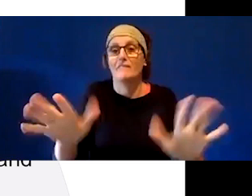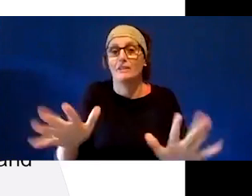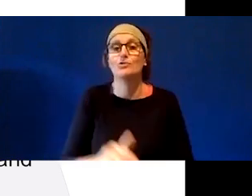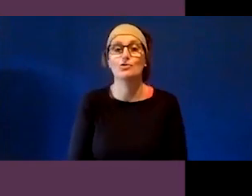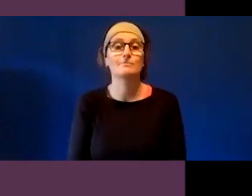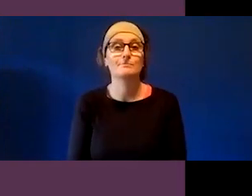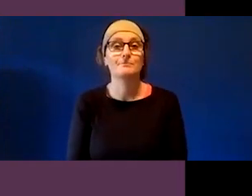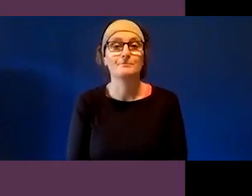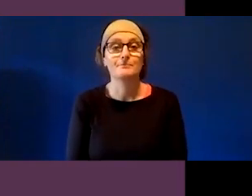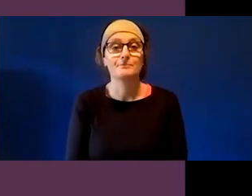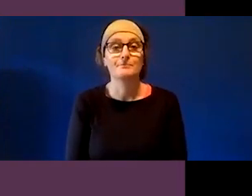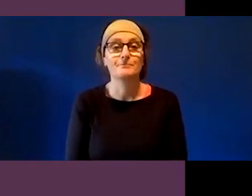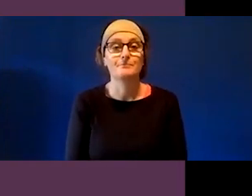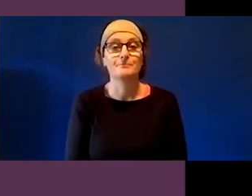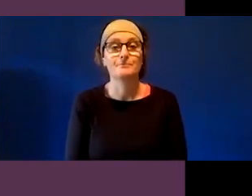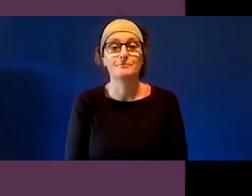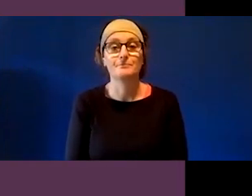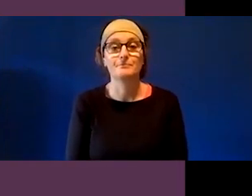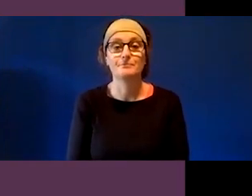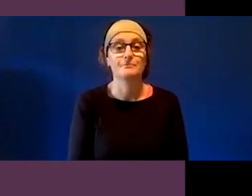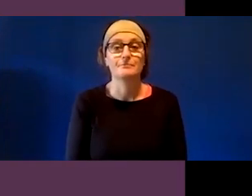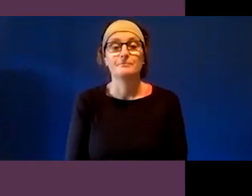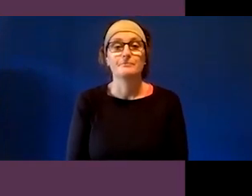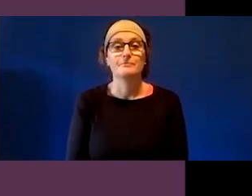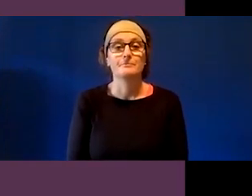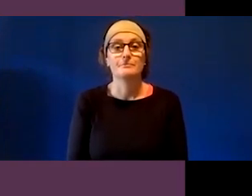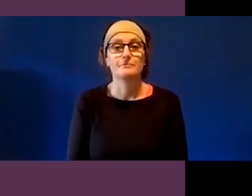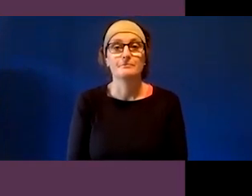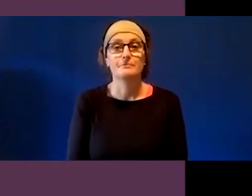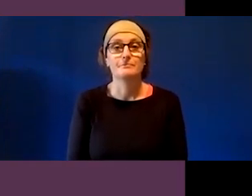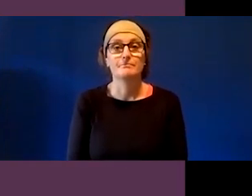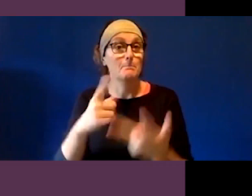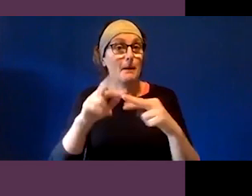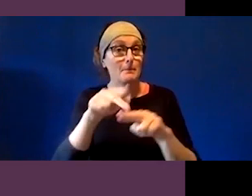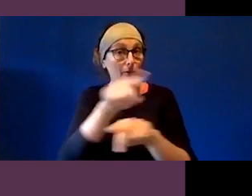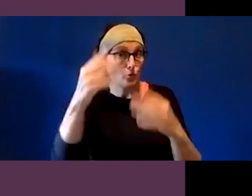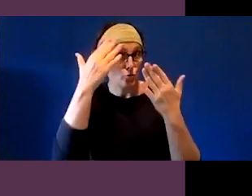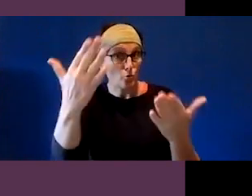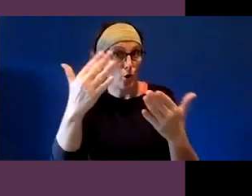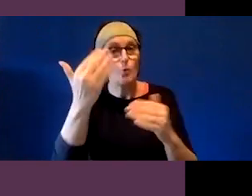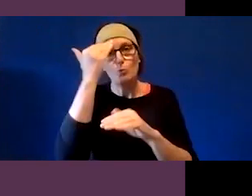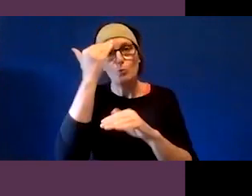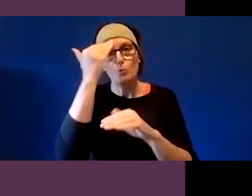Also, if you are not aware and as a quick reminder, that the Australia Council's resilience